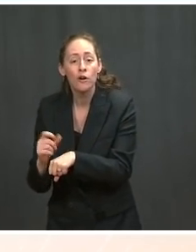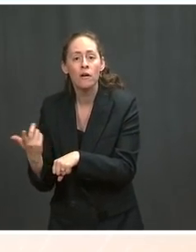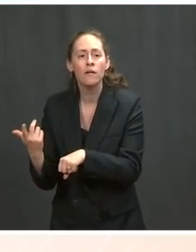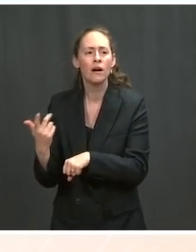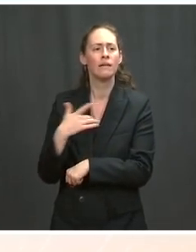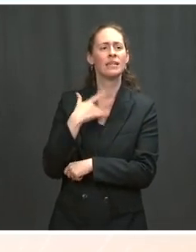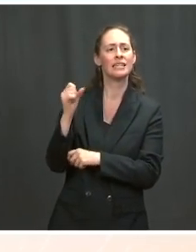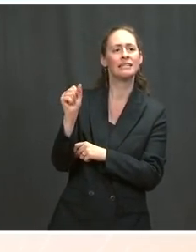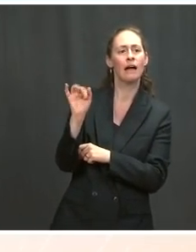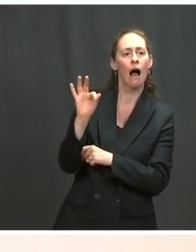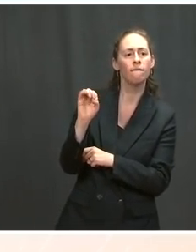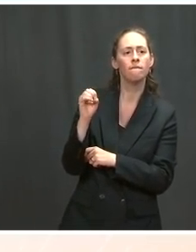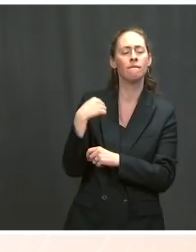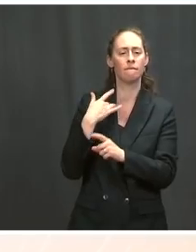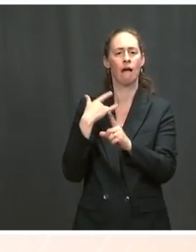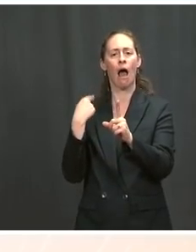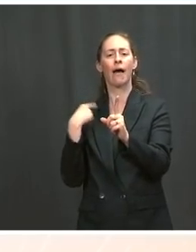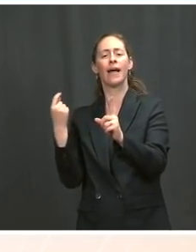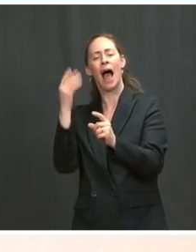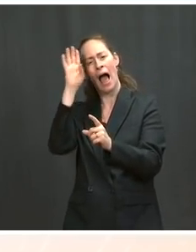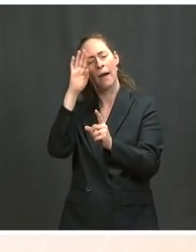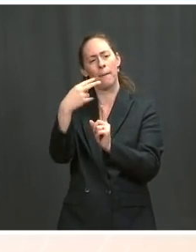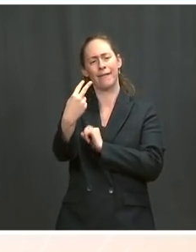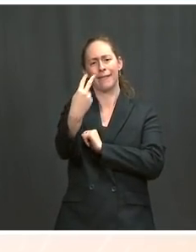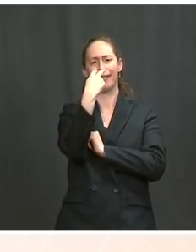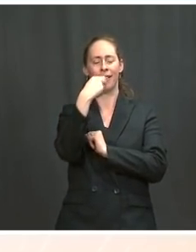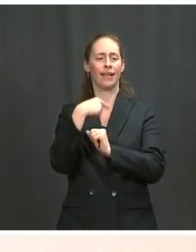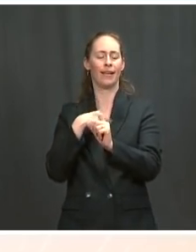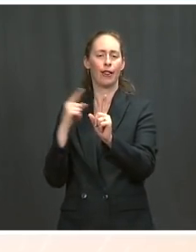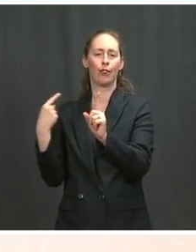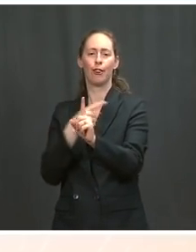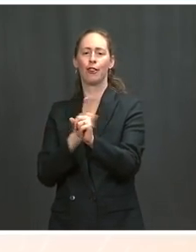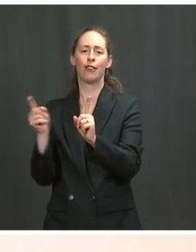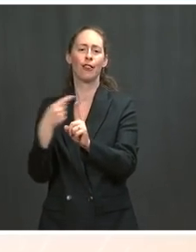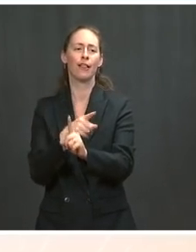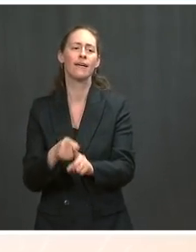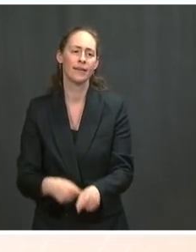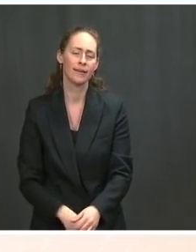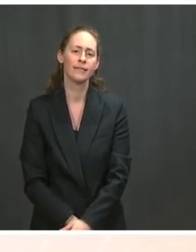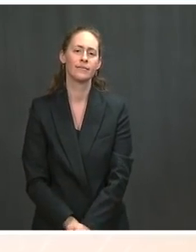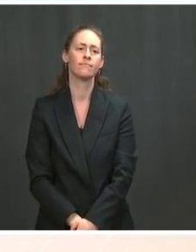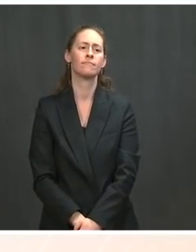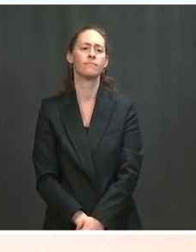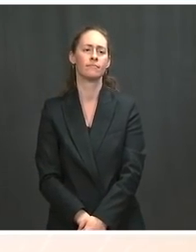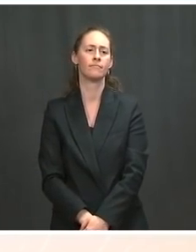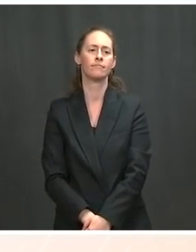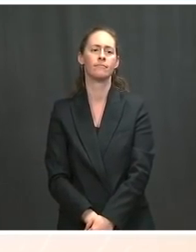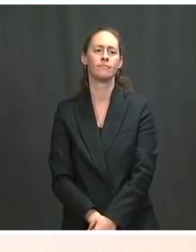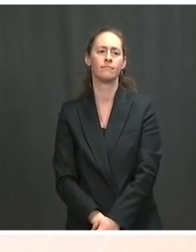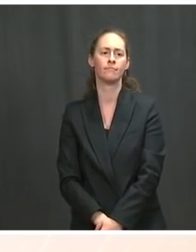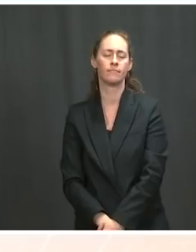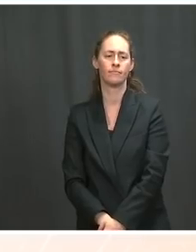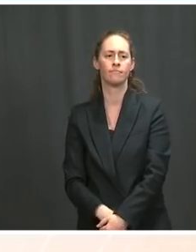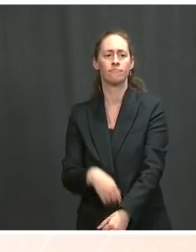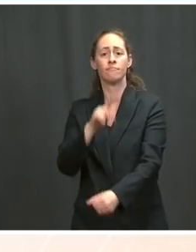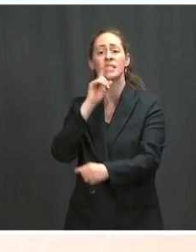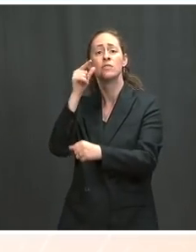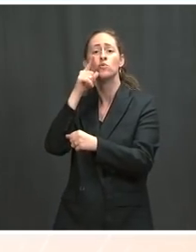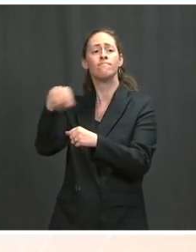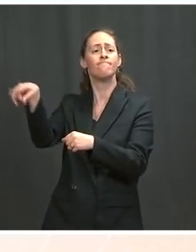So we know that. There's no question also and economic -- economists have said that these proposals -- the American Jobs Plan -- would help put more people back to work.